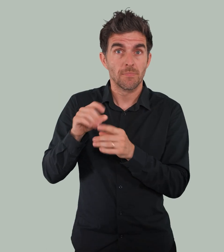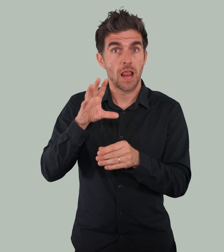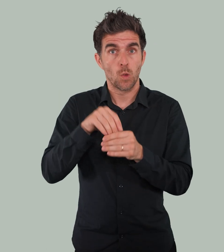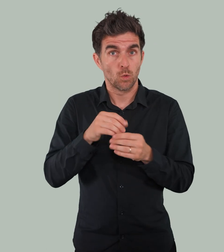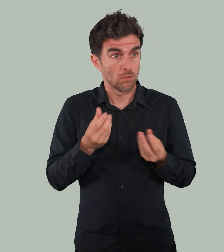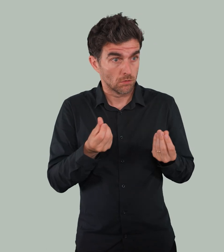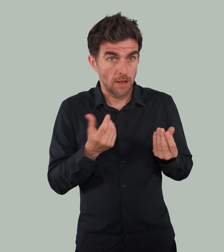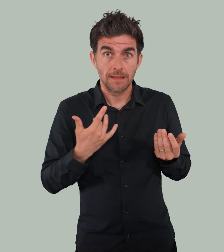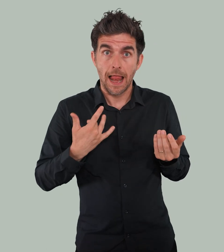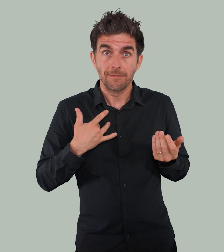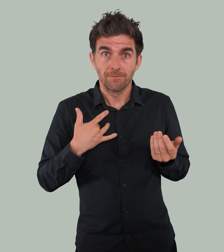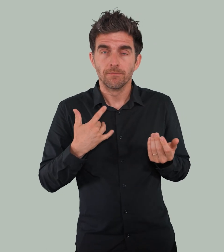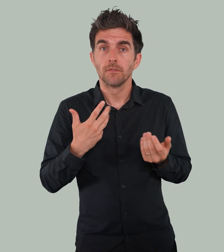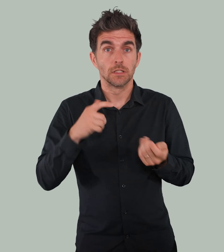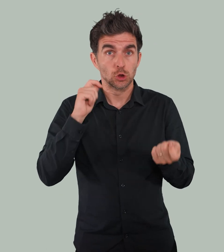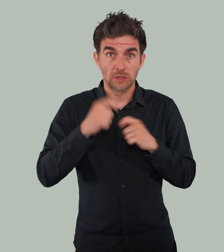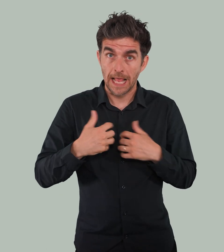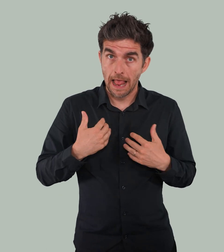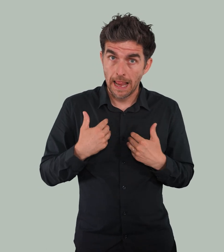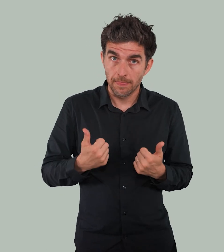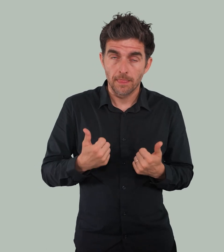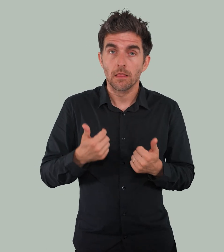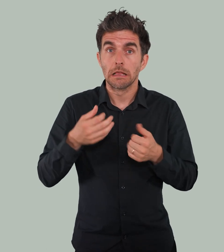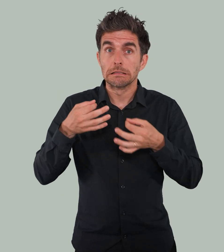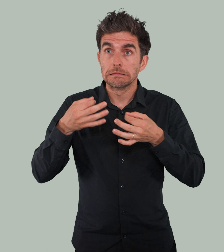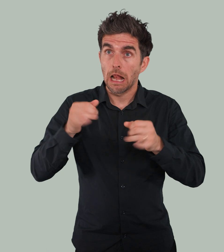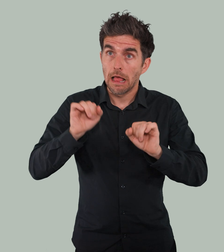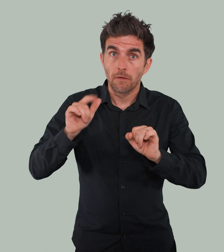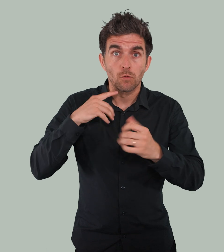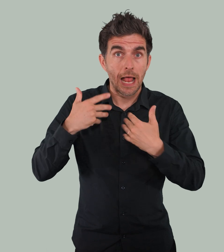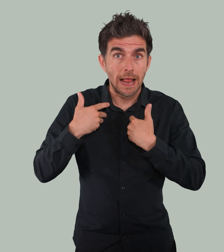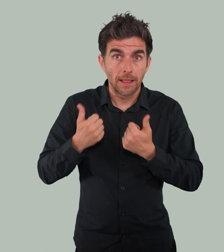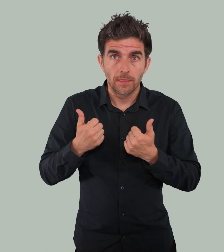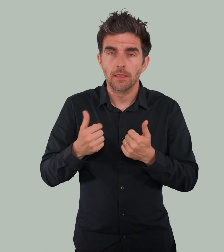including the cost of living, changes in health, delays in accessing healthcare,